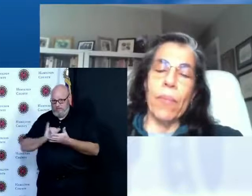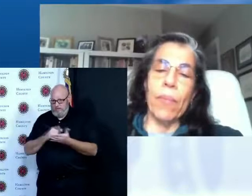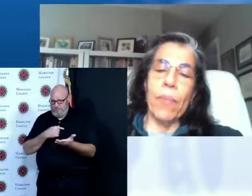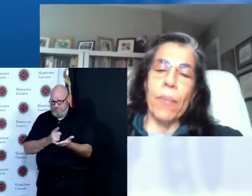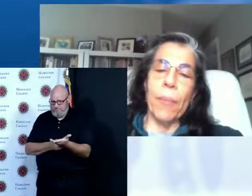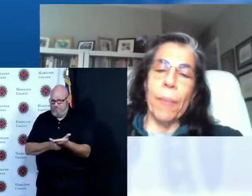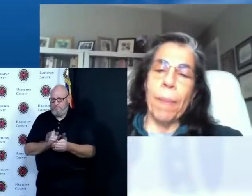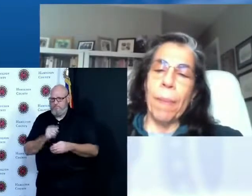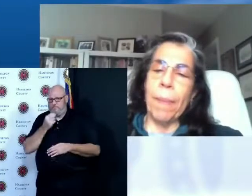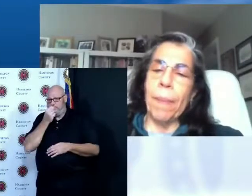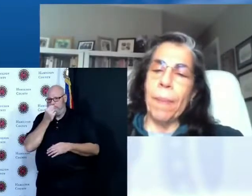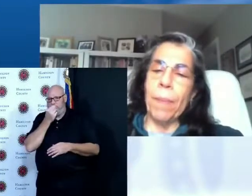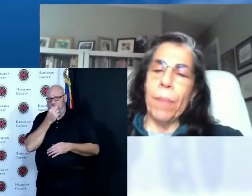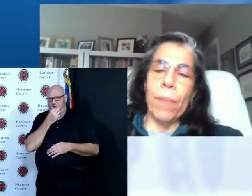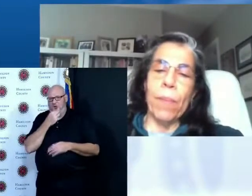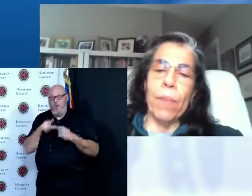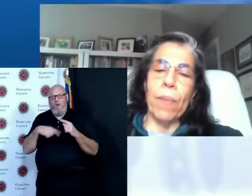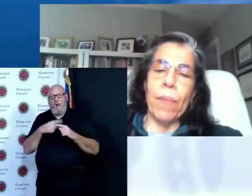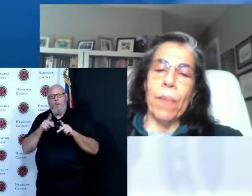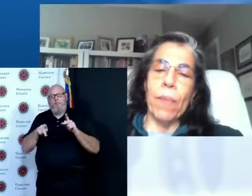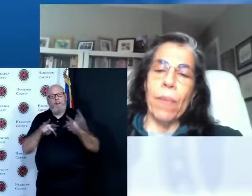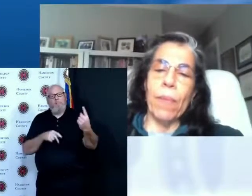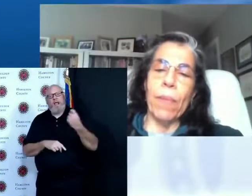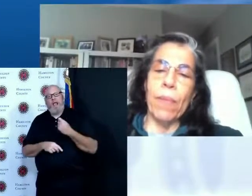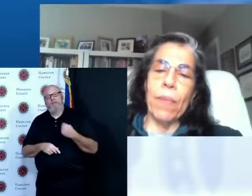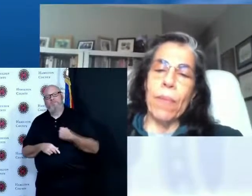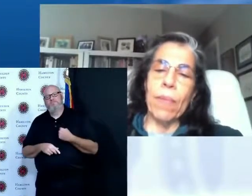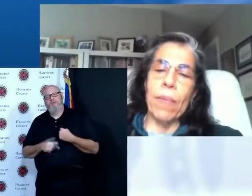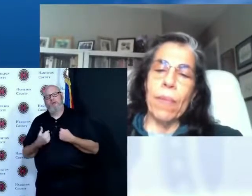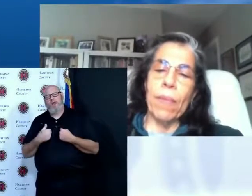some one person be eligible and the other is not and does it make sense and these